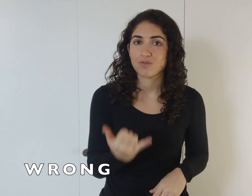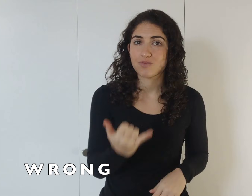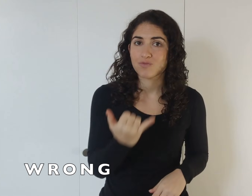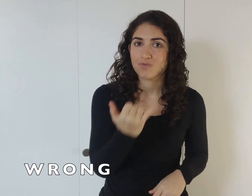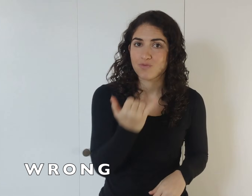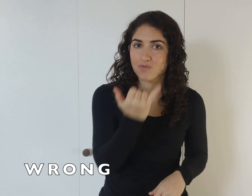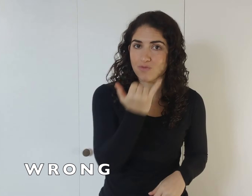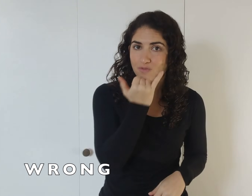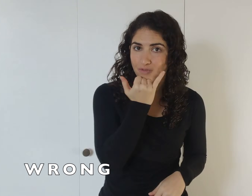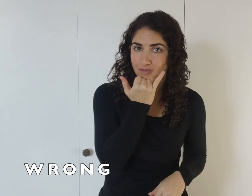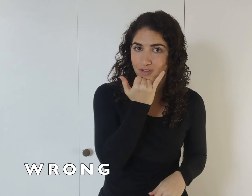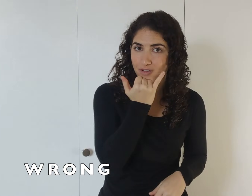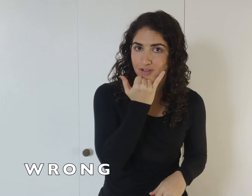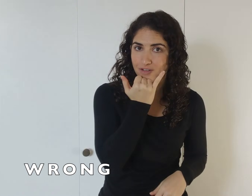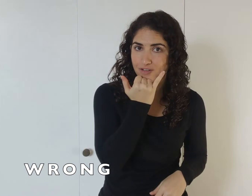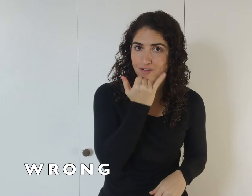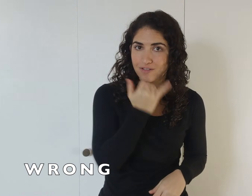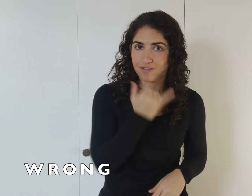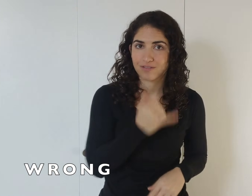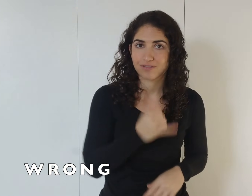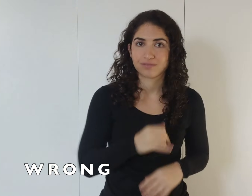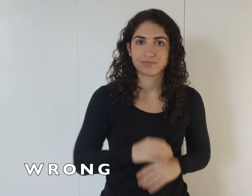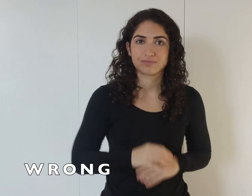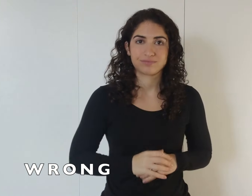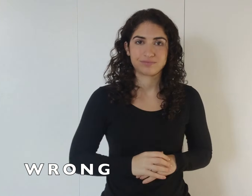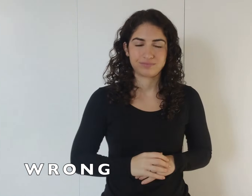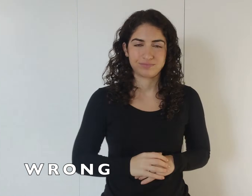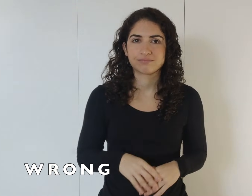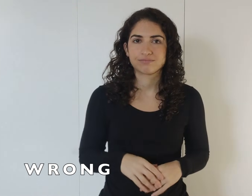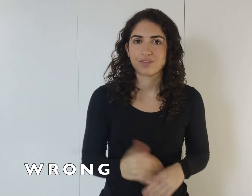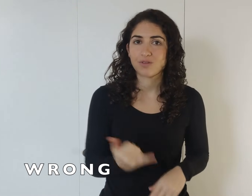WRONG, or "incorrect"